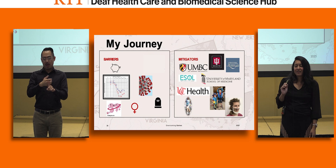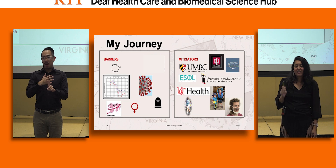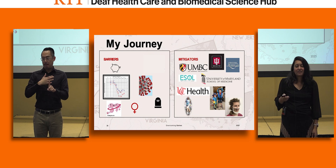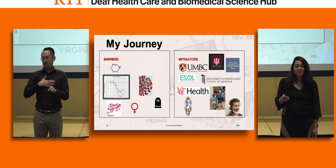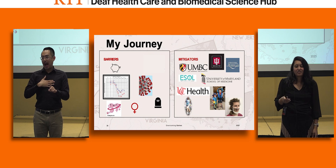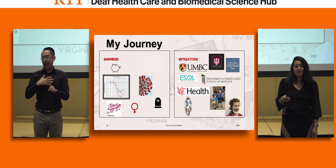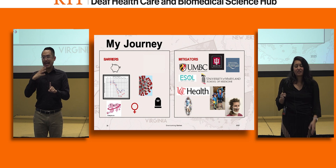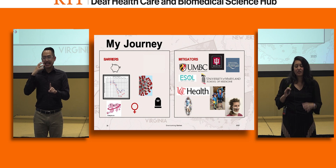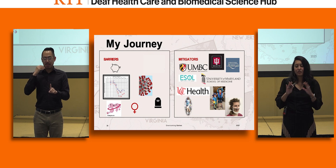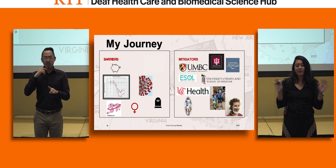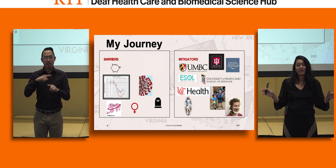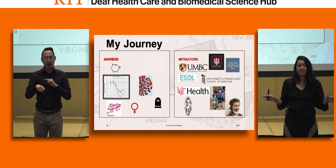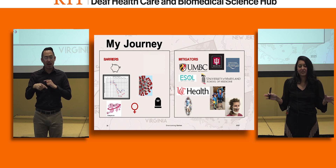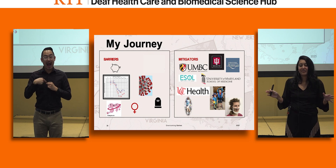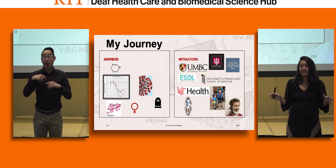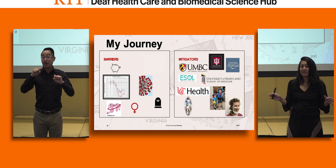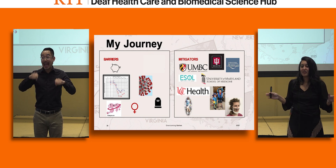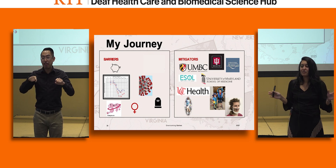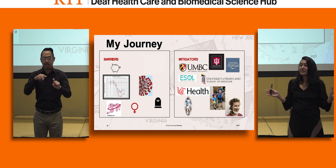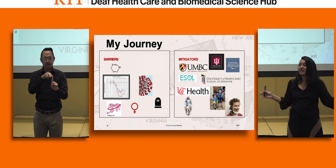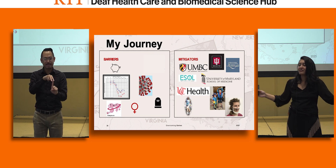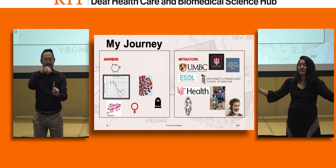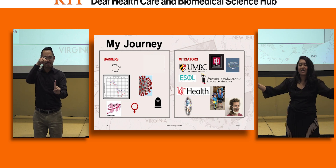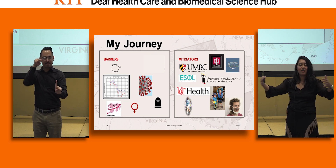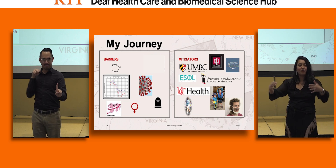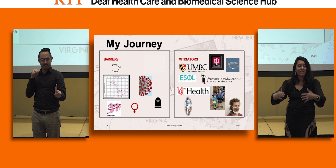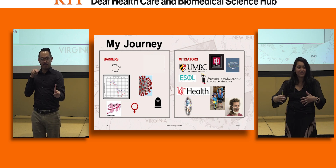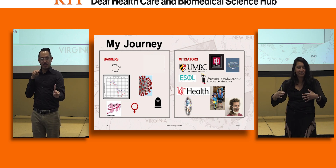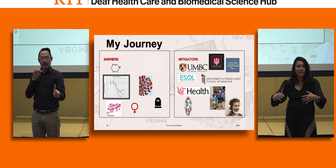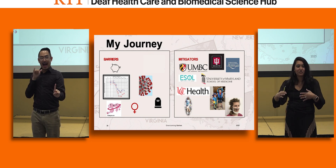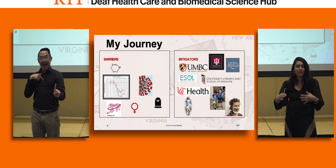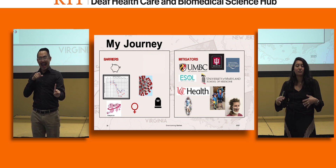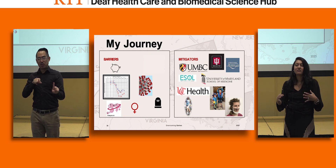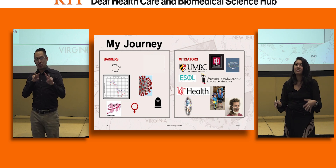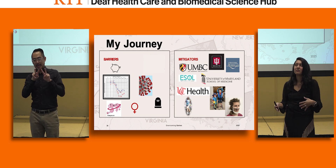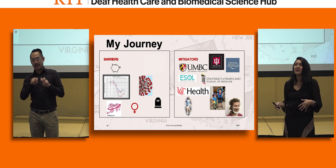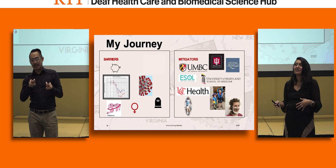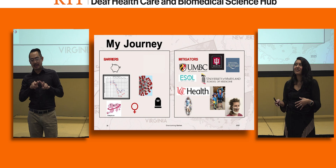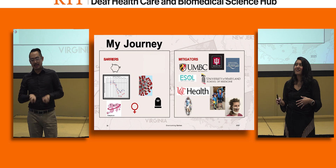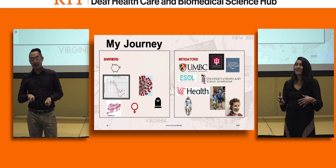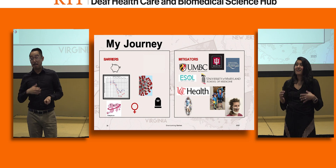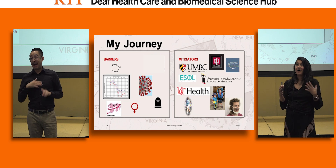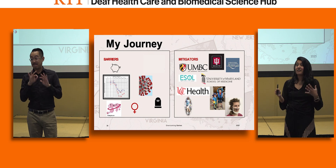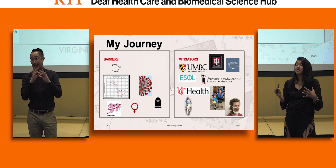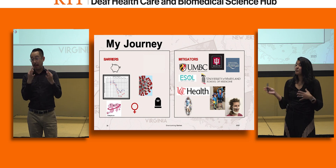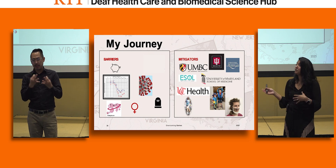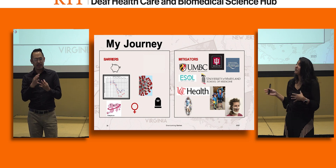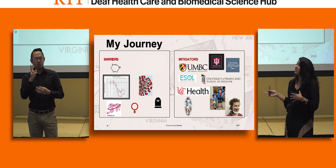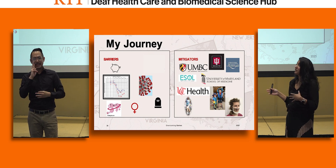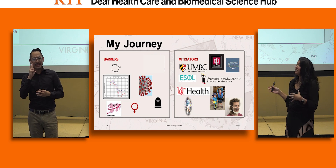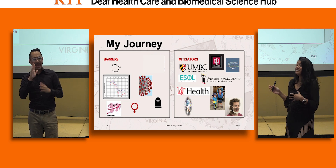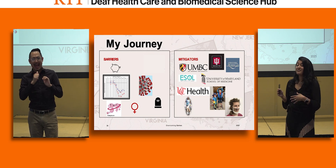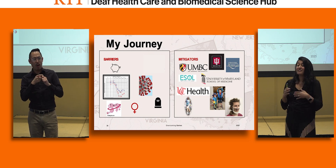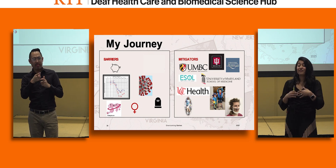was I kind of took a look at everything, and realizing how my family unit was doing, I chose to defer